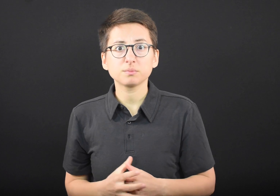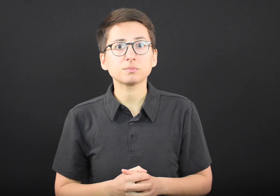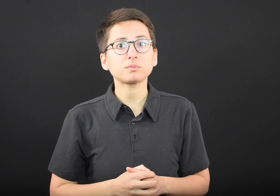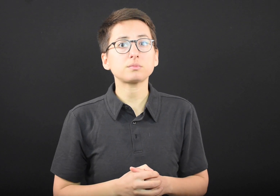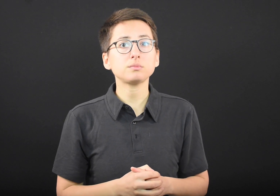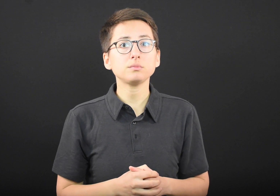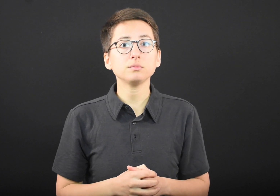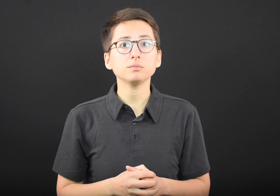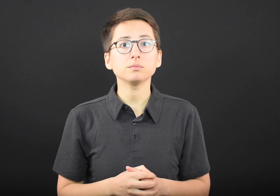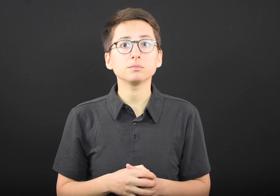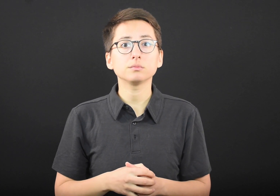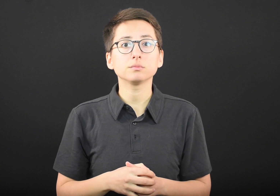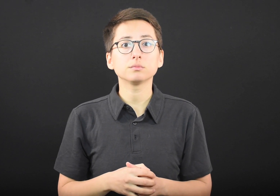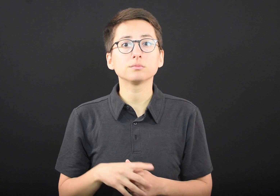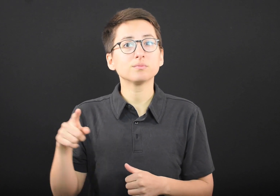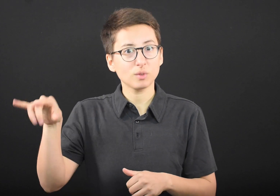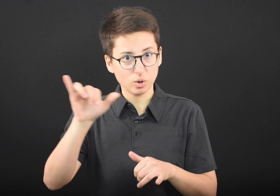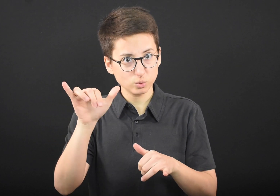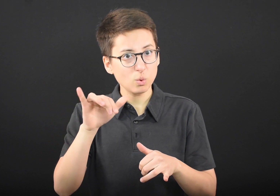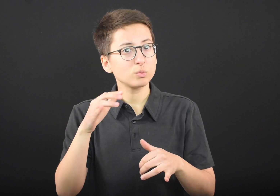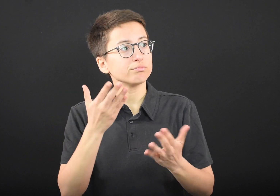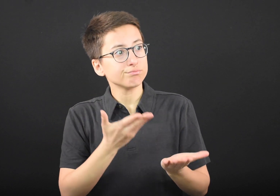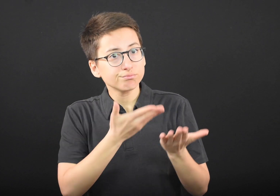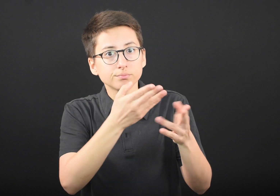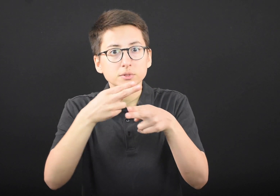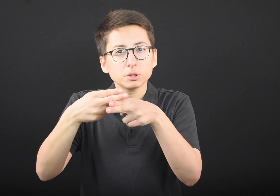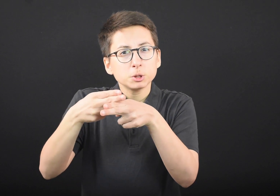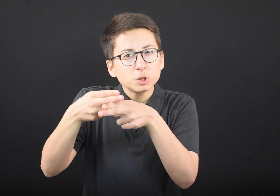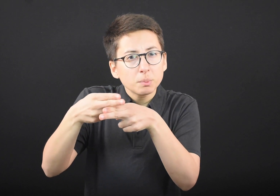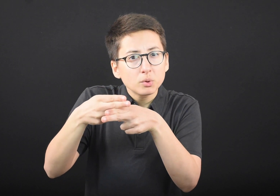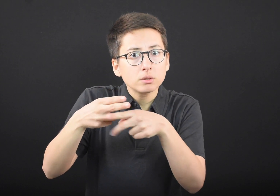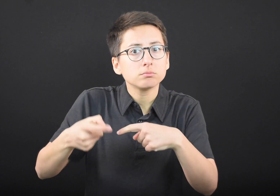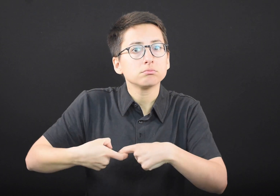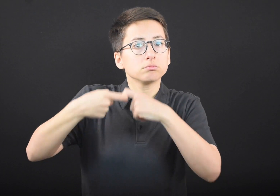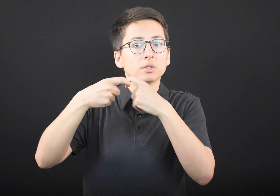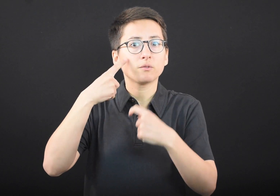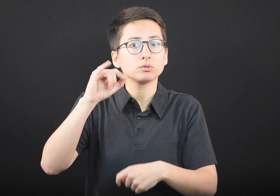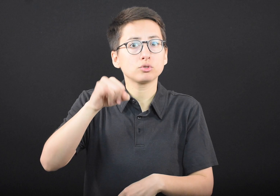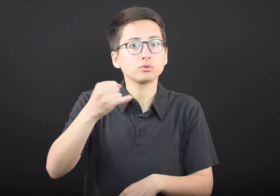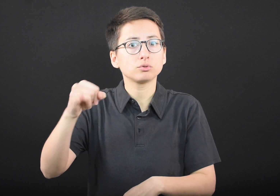They also called for a temporary pause in the use of the Johnson & Johnson vaccine